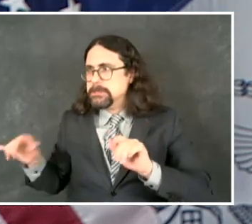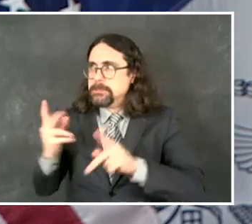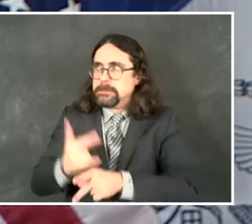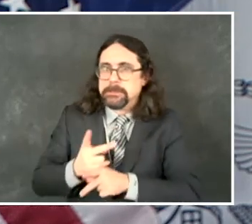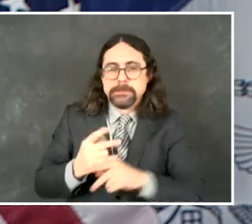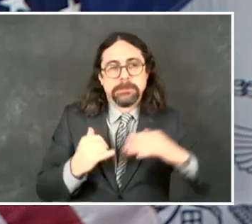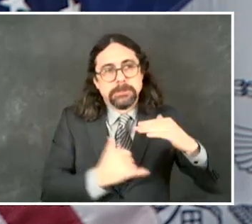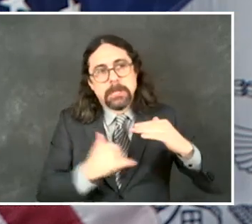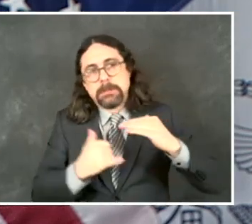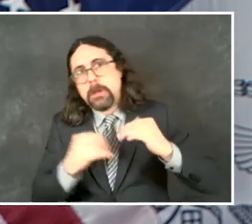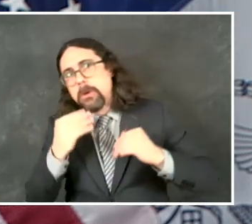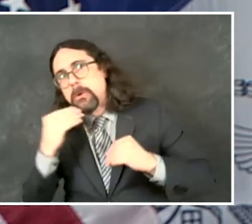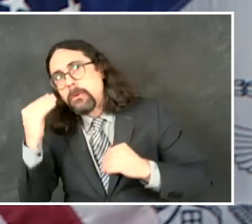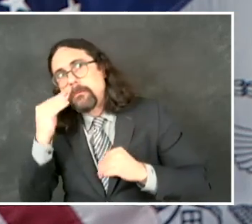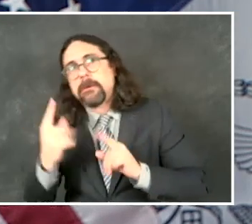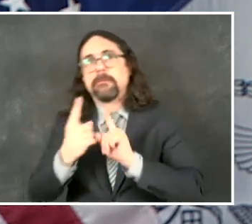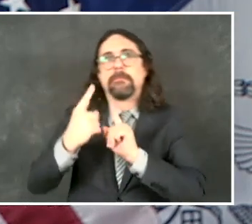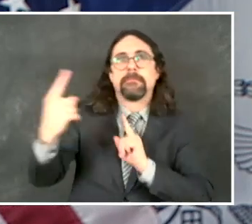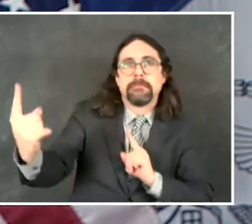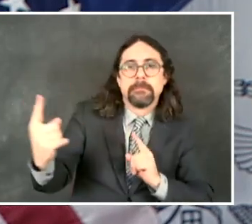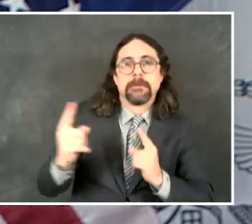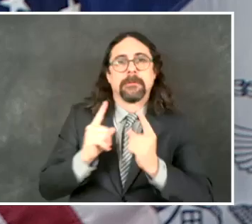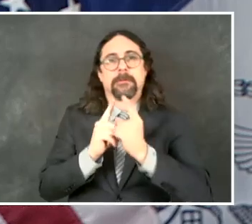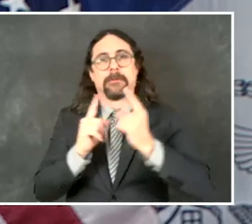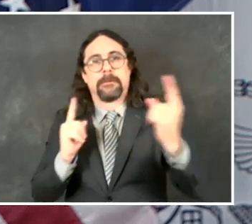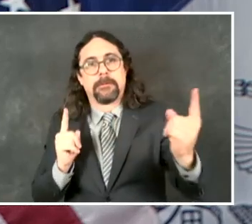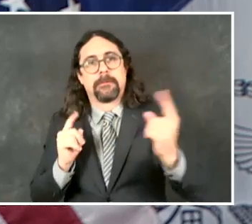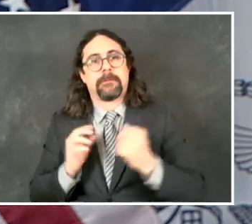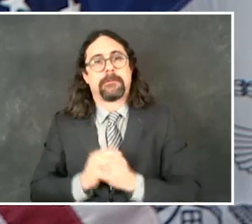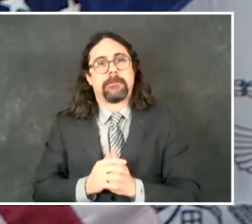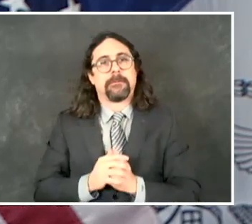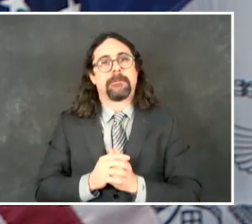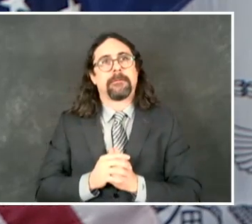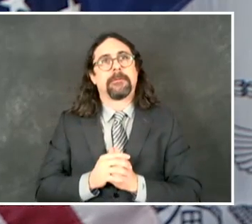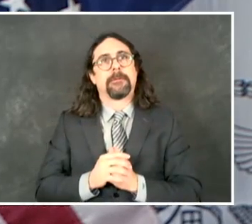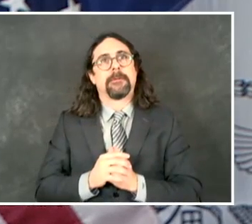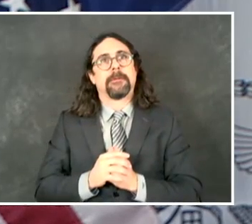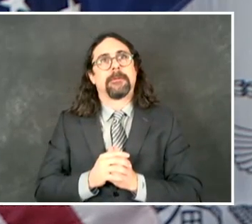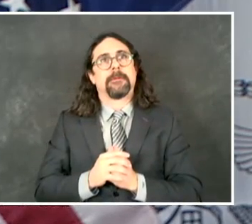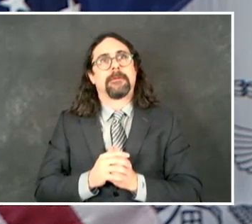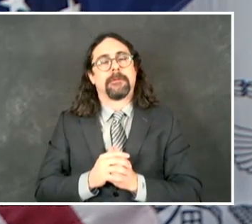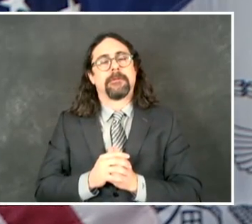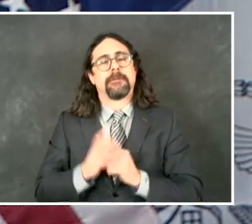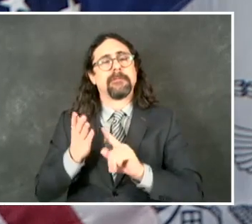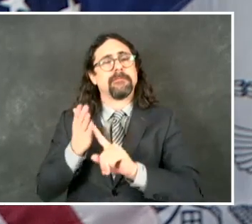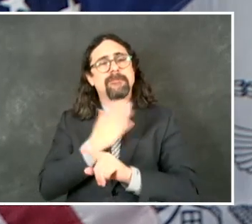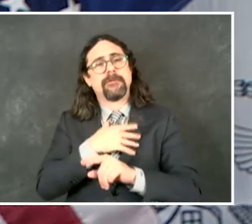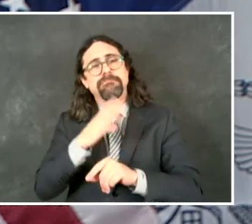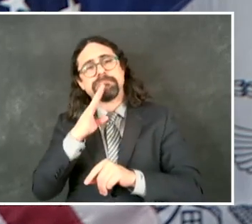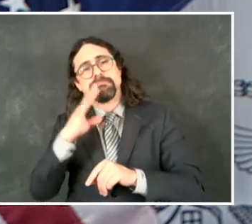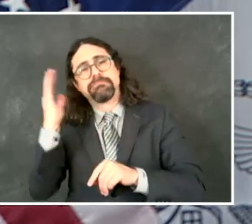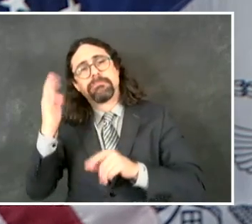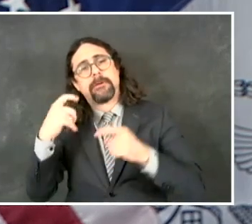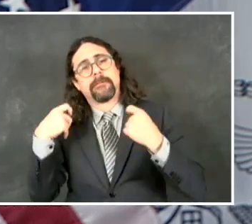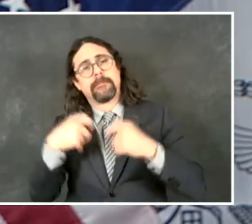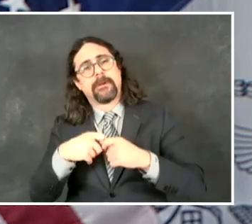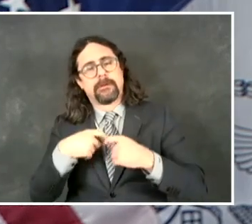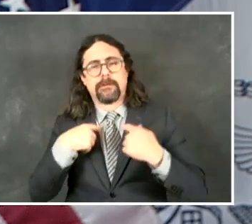IT. SO AS I CONCLUDE AND I'LL SAY A FEW WORDS IN